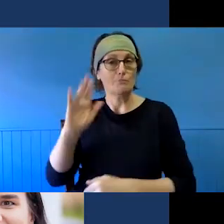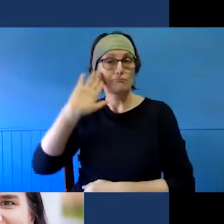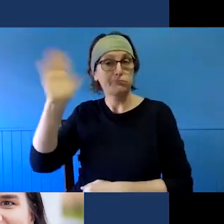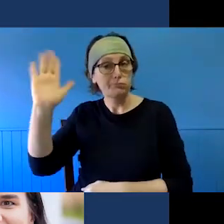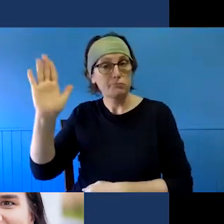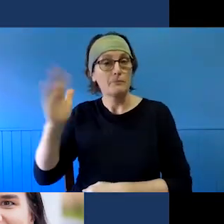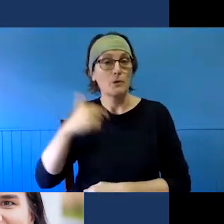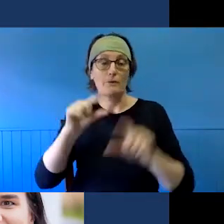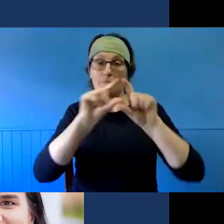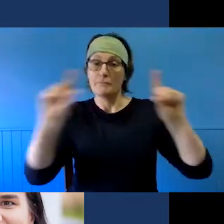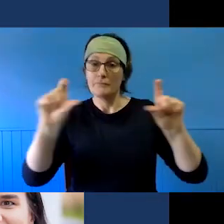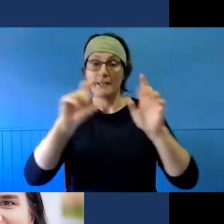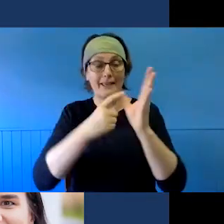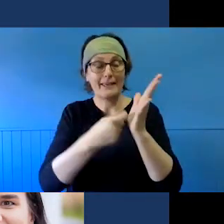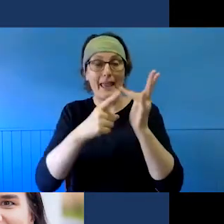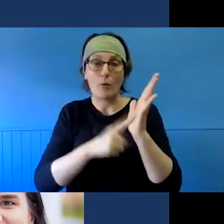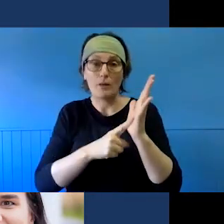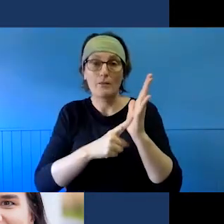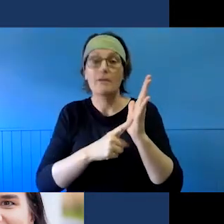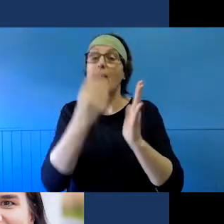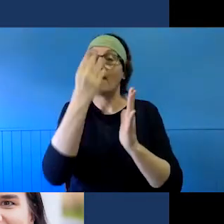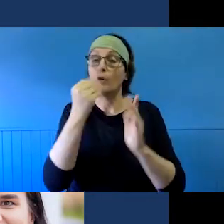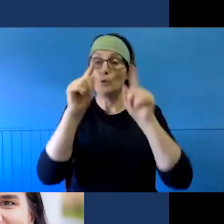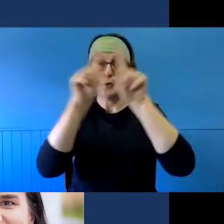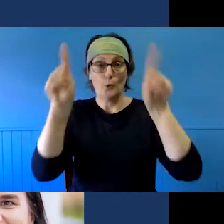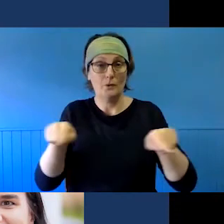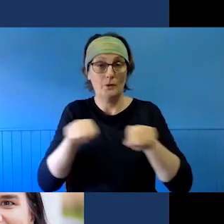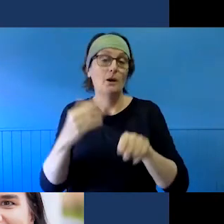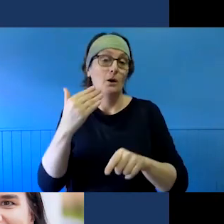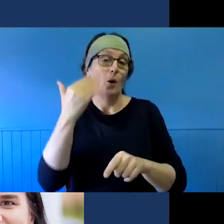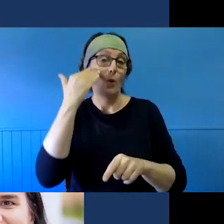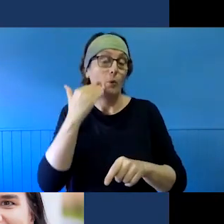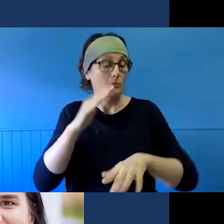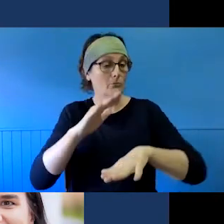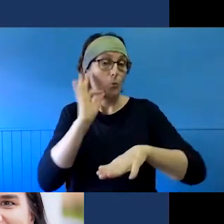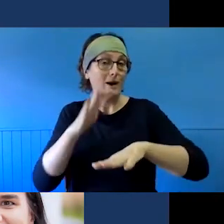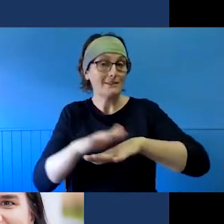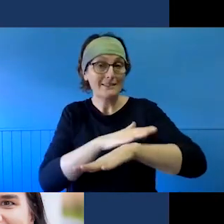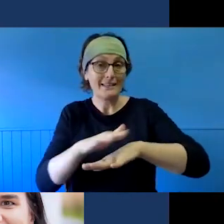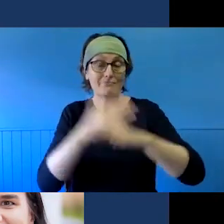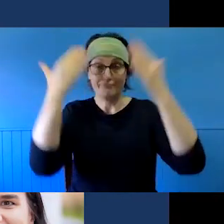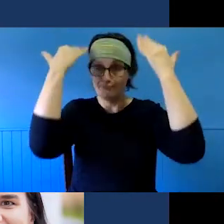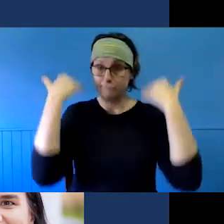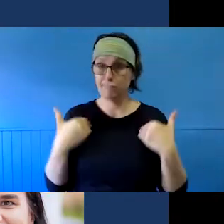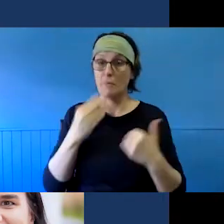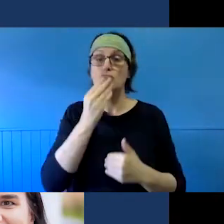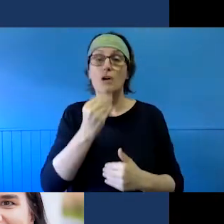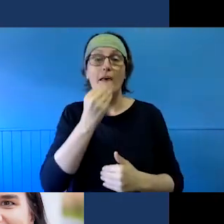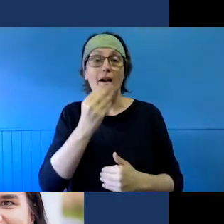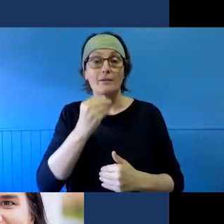is a title to introduce Carol next to her head shot, a close-up of a woman with fair skin, long, dark brown hair, wearing gold-hoop